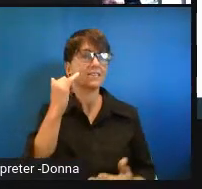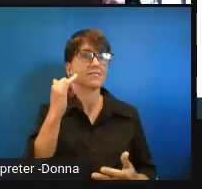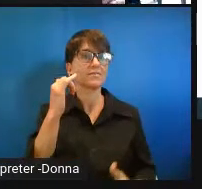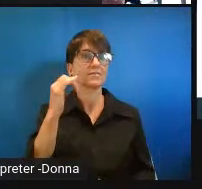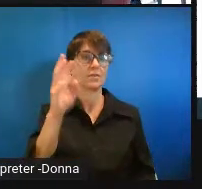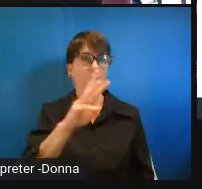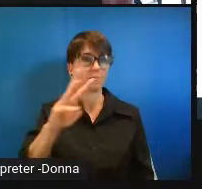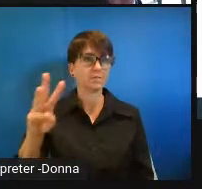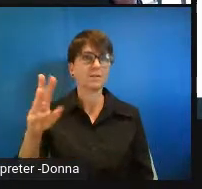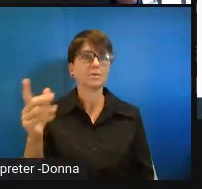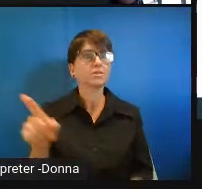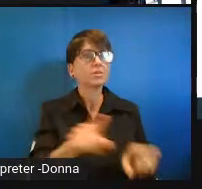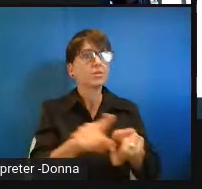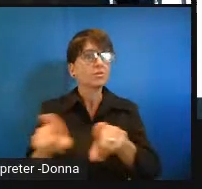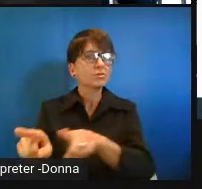more products, and more people would be helped by using his